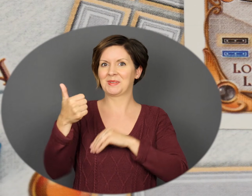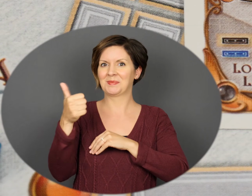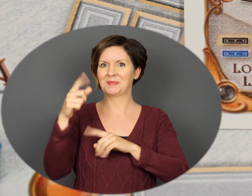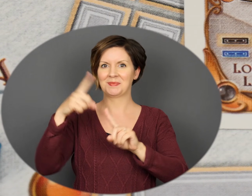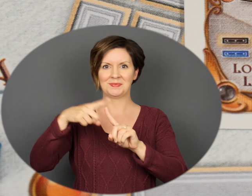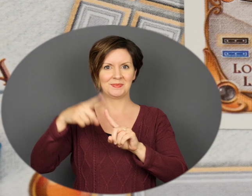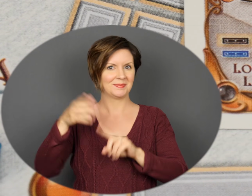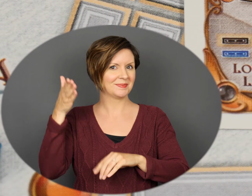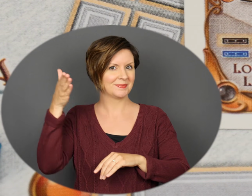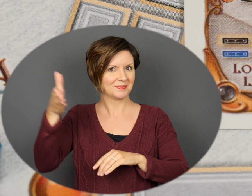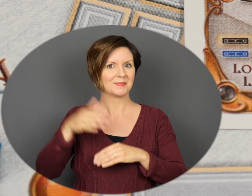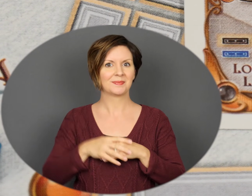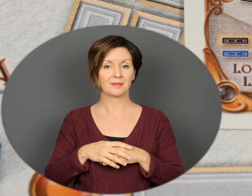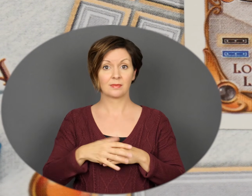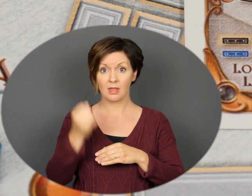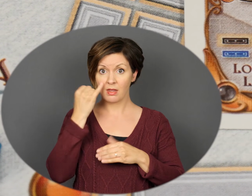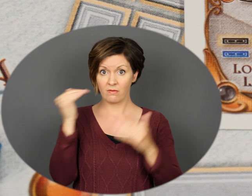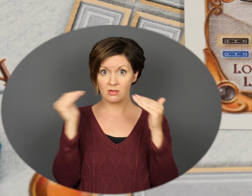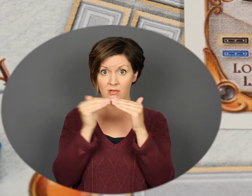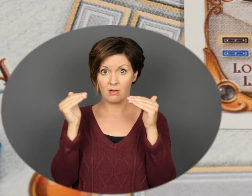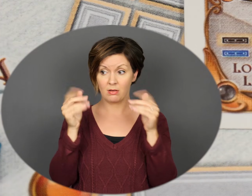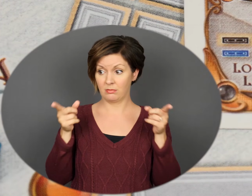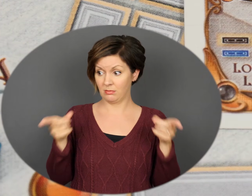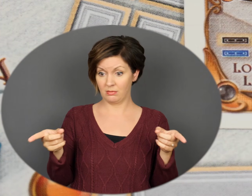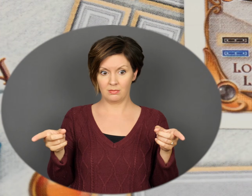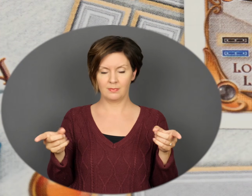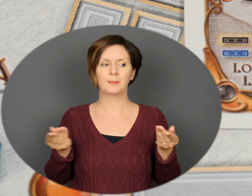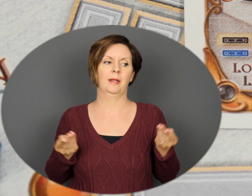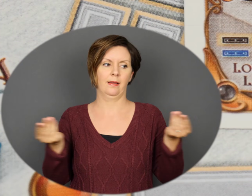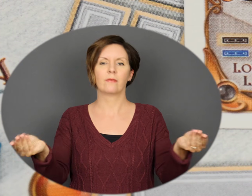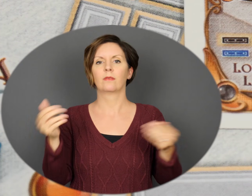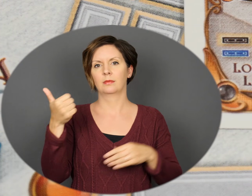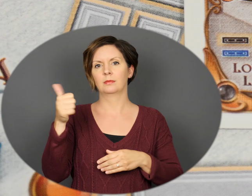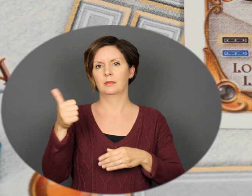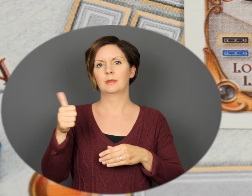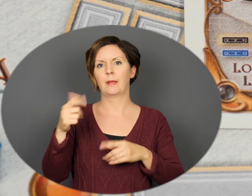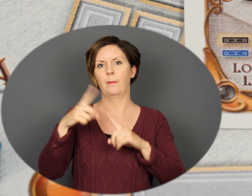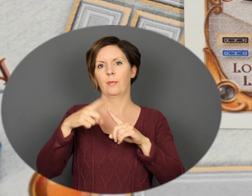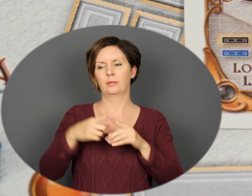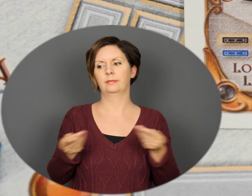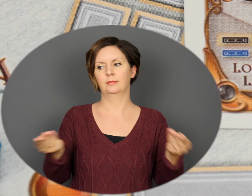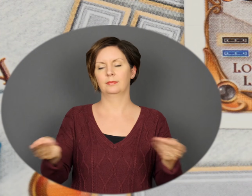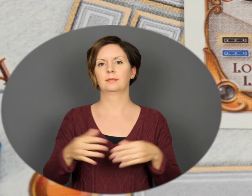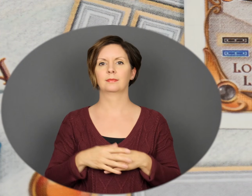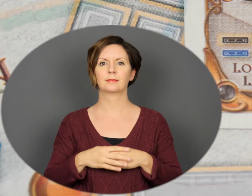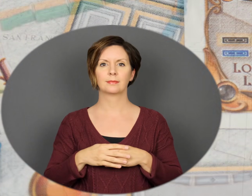which is worth an additional 10 points. If there's a tie for the longest route, the tied players each get the bonus.